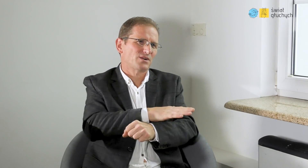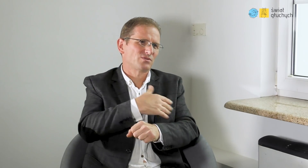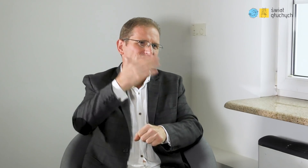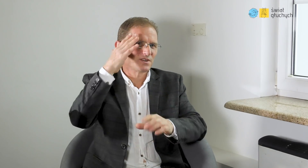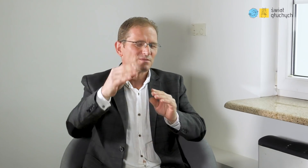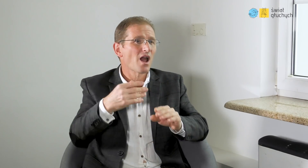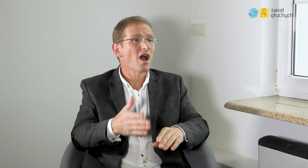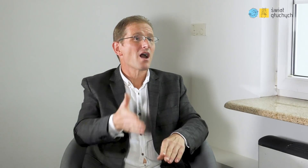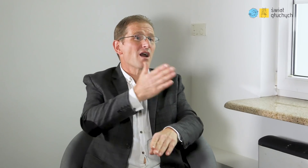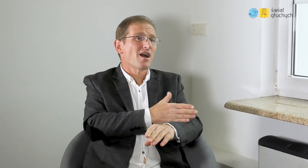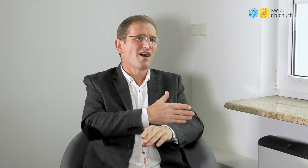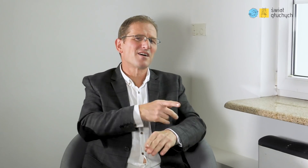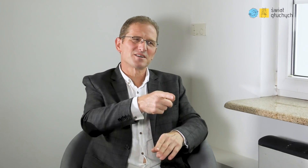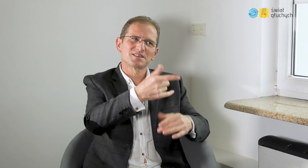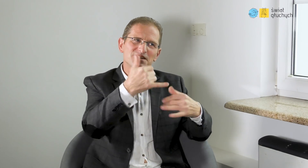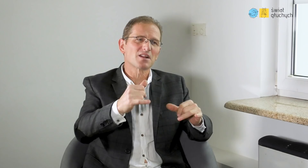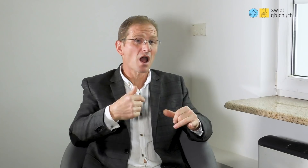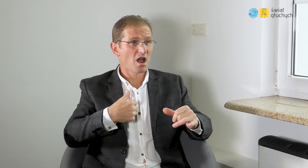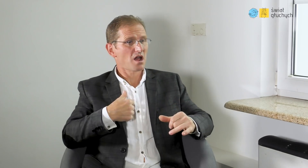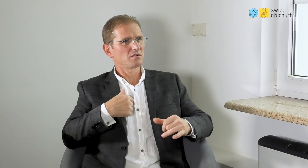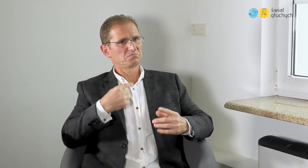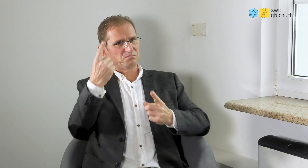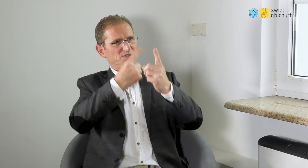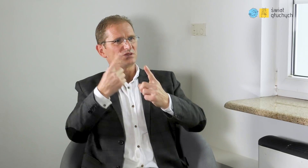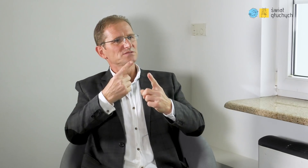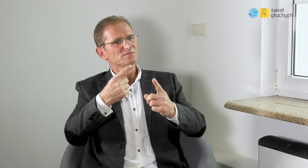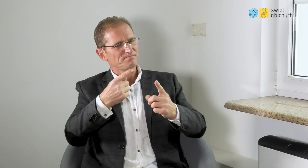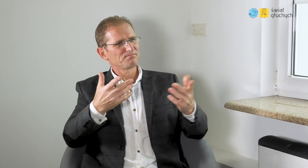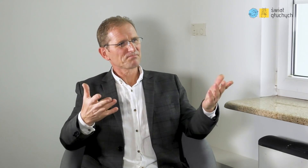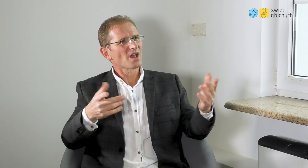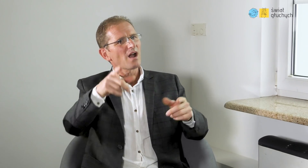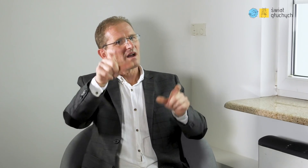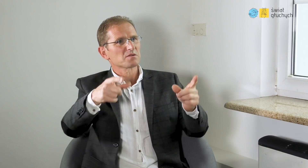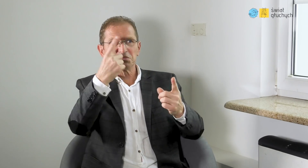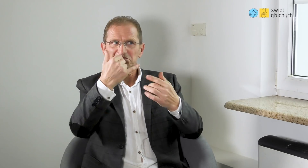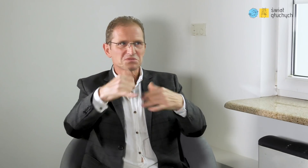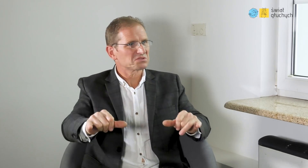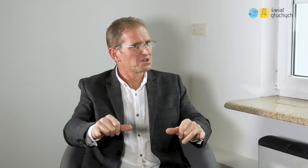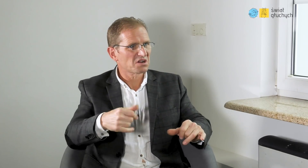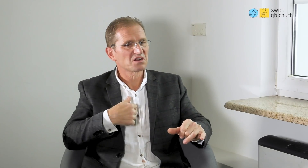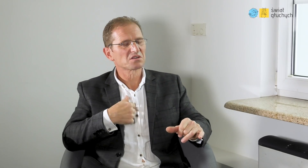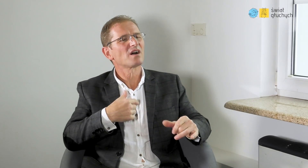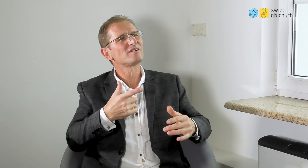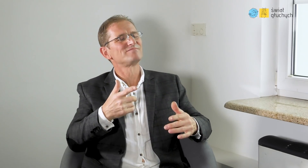This gives me more knowledge, more complete knowledge. Some people have a little different thinking,